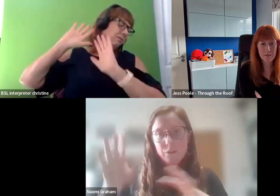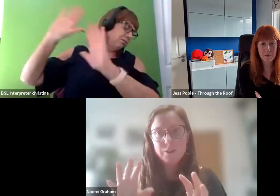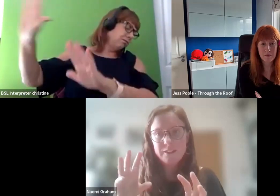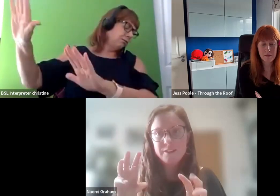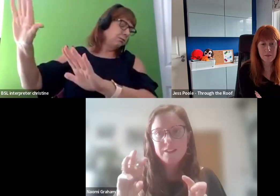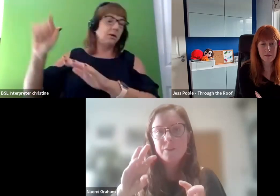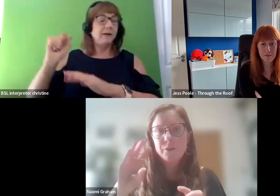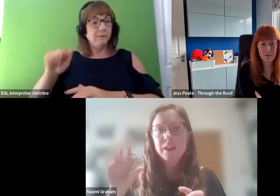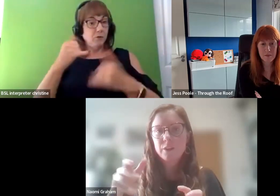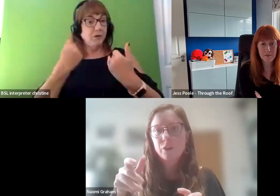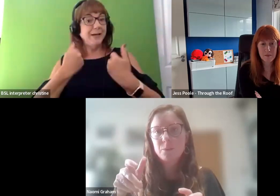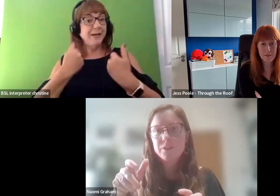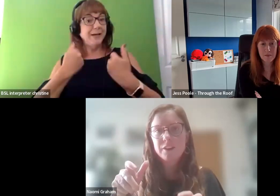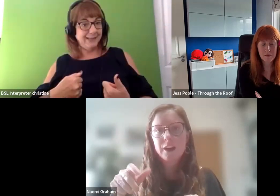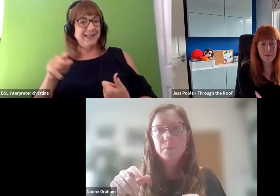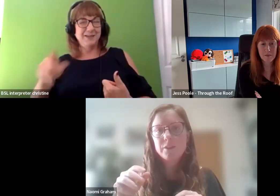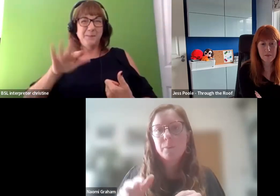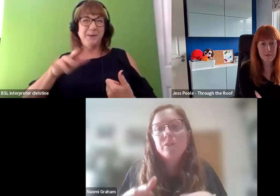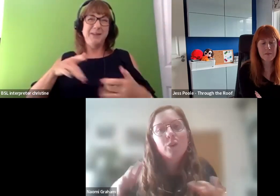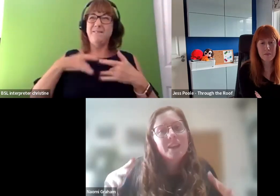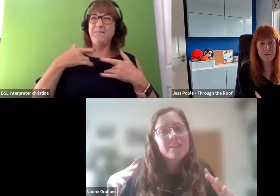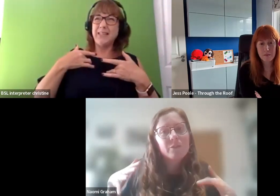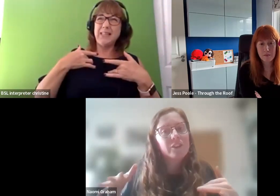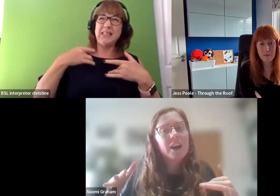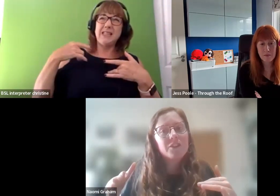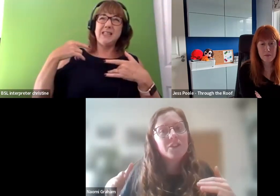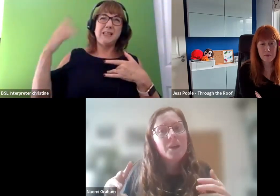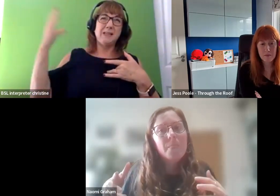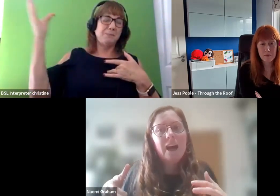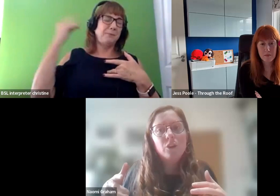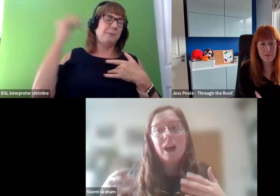all of your senses it feels like the volume's turned up. So if you're sensitive to touch and